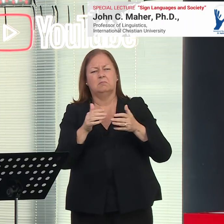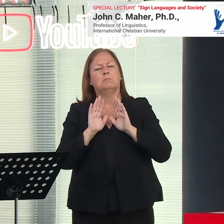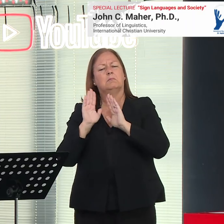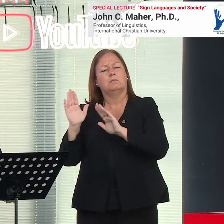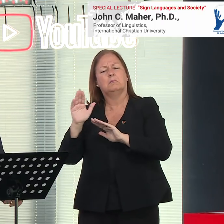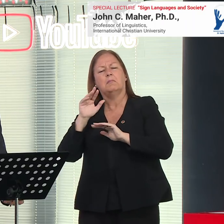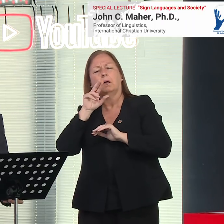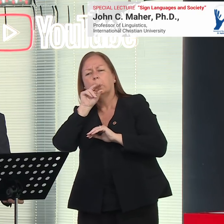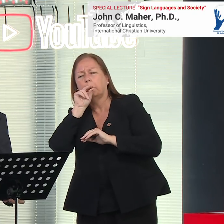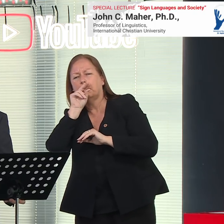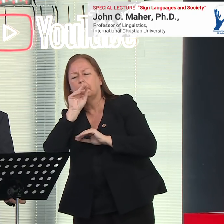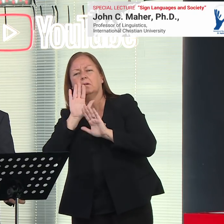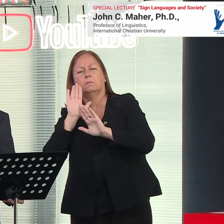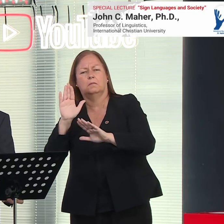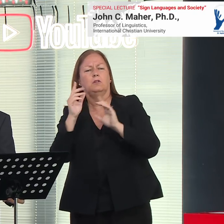I want to discuss language.